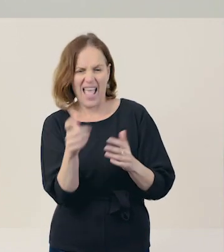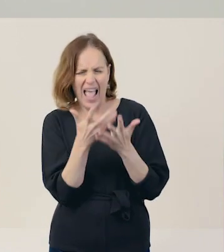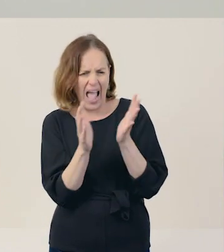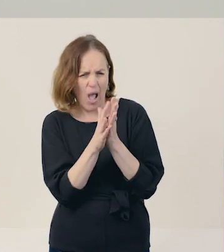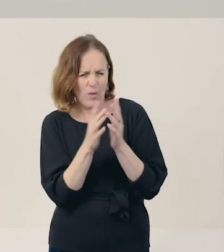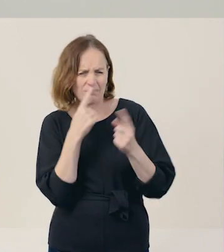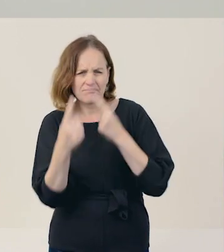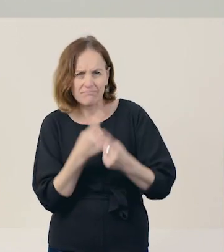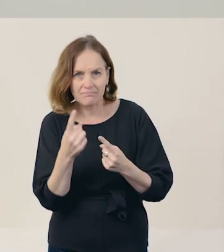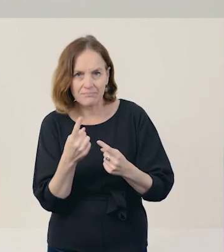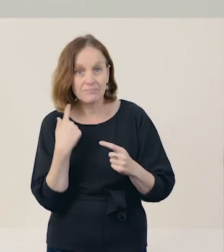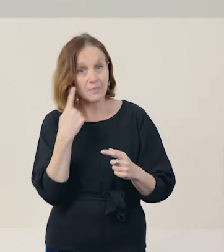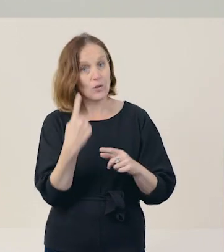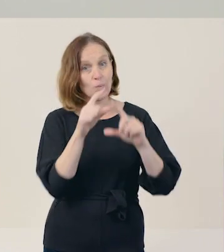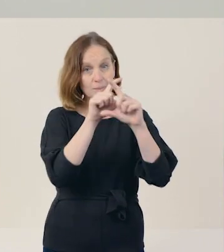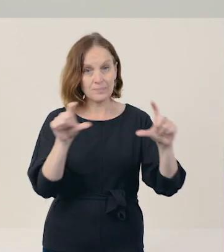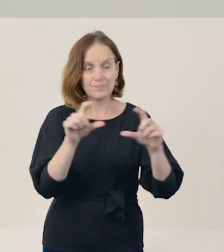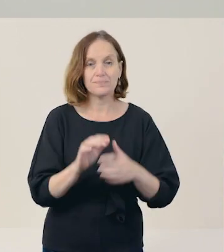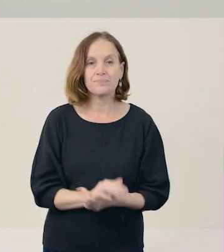Let's take a closer look.